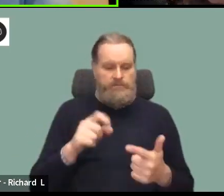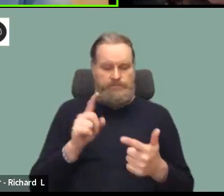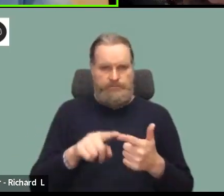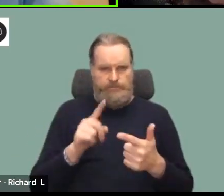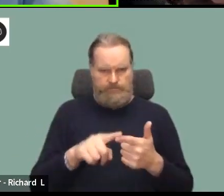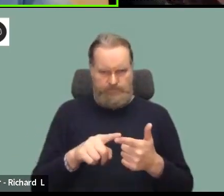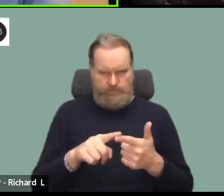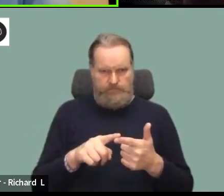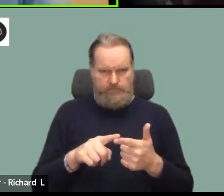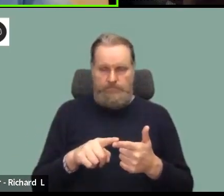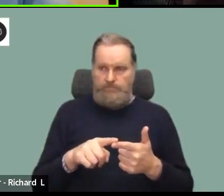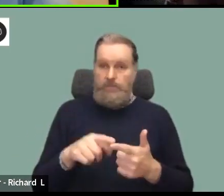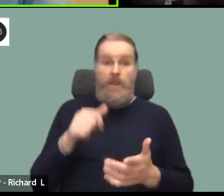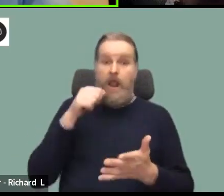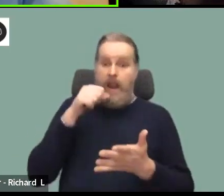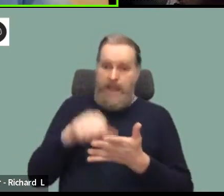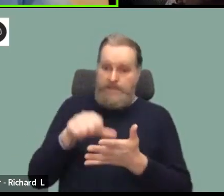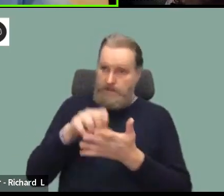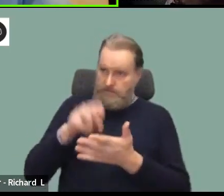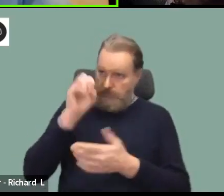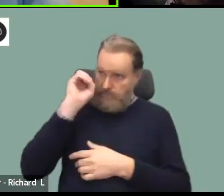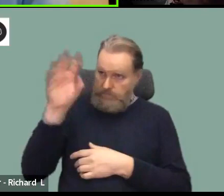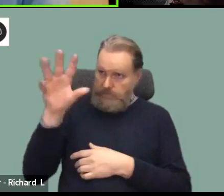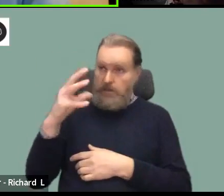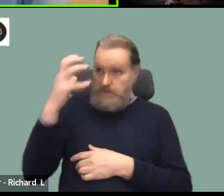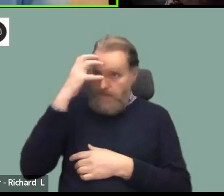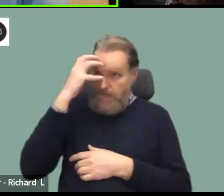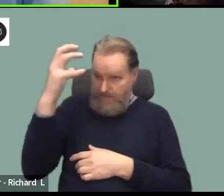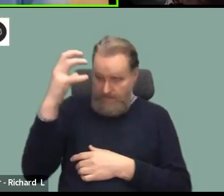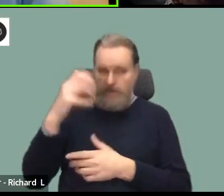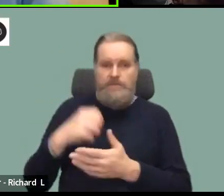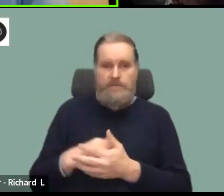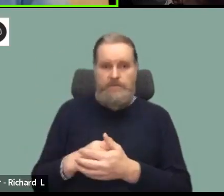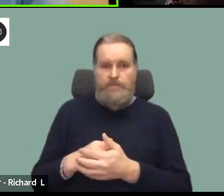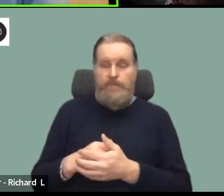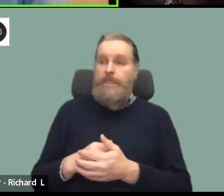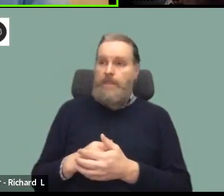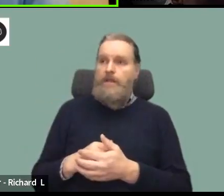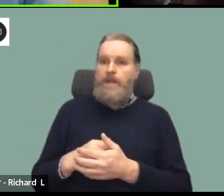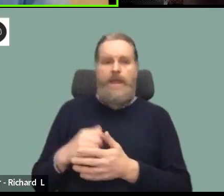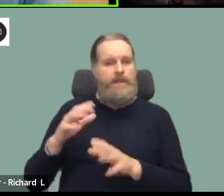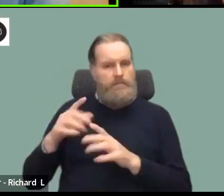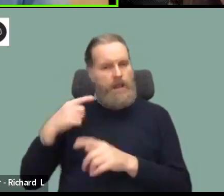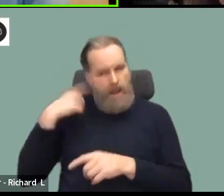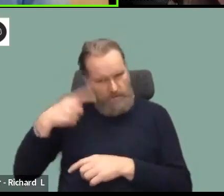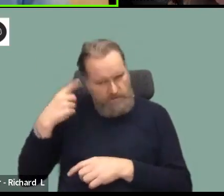so two things. it's gotten it's called and firstly, when we wrote to the government giving them wrote to the government giving them seven days to make proposals we also wrote to